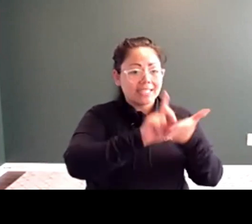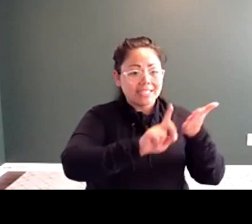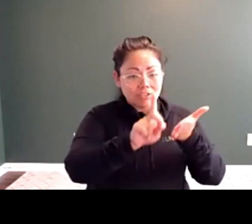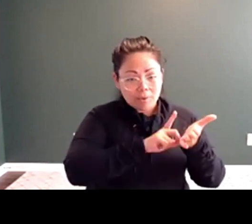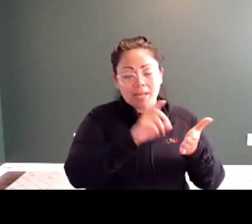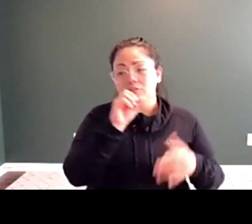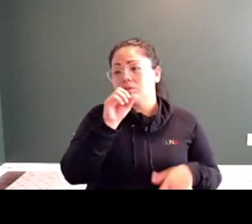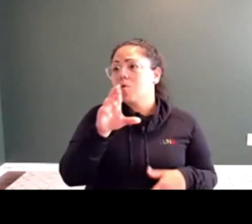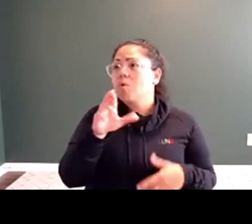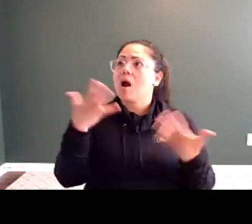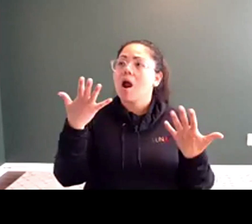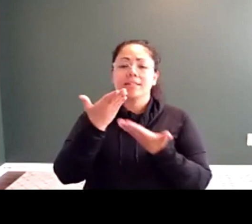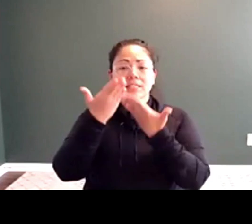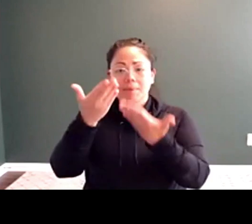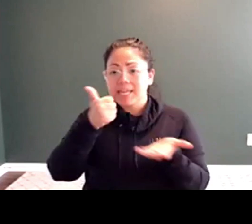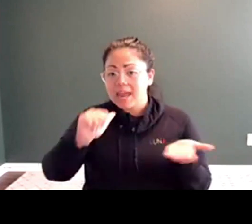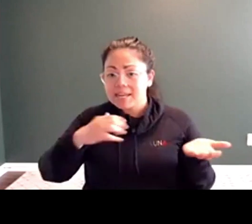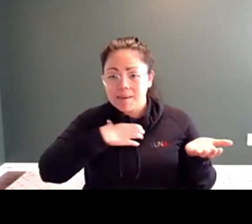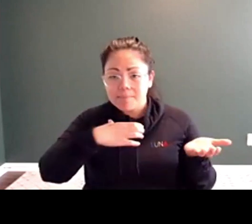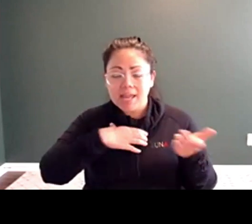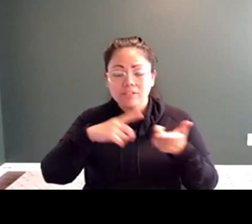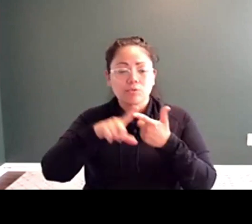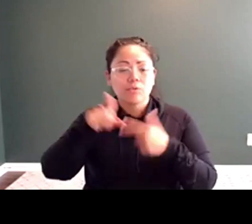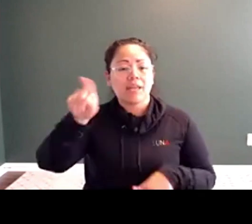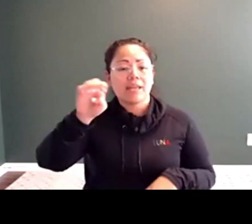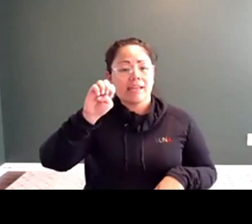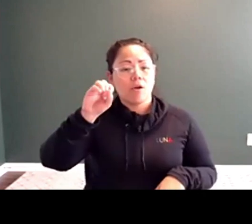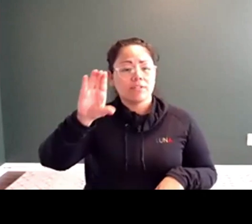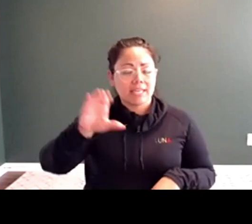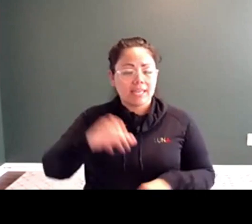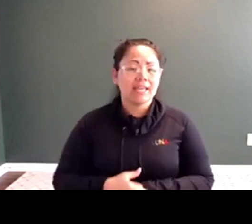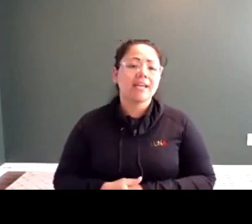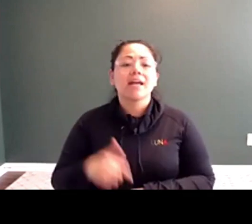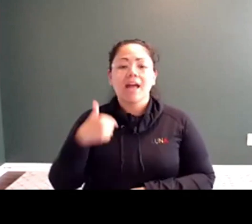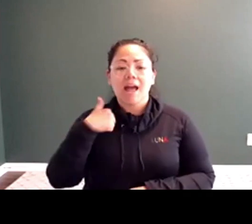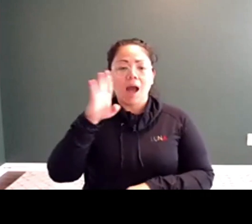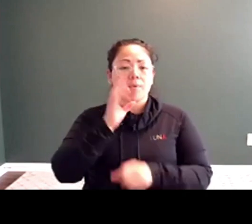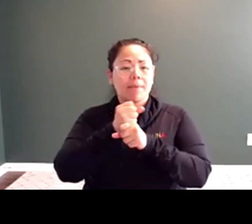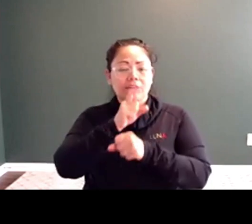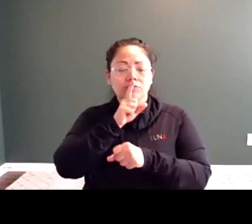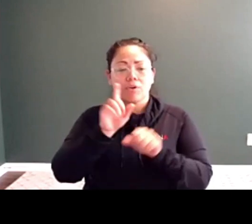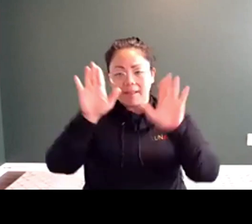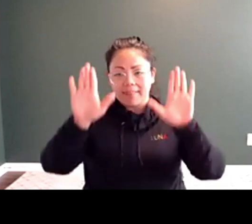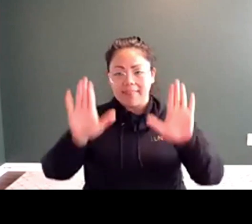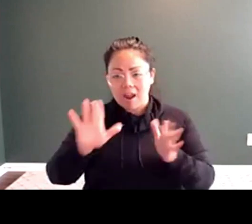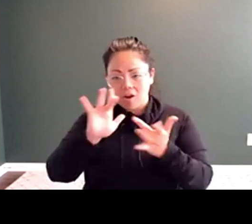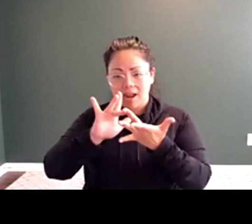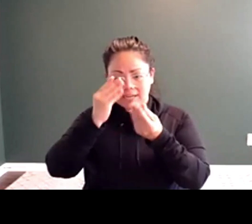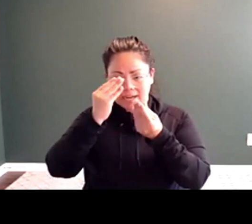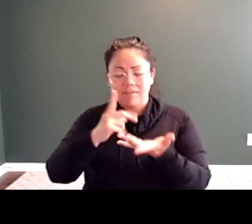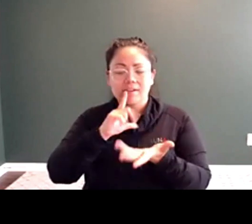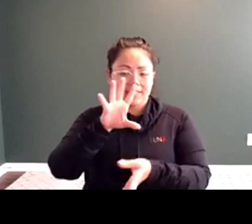or submitting complaints to the EEOC to Brien, I'll make sure that their information is included.